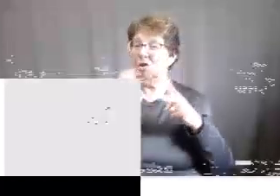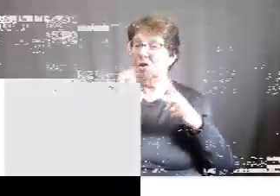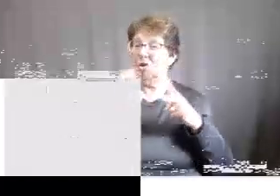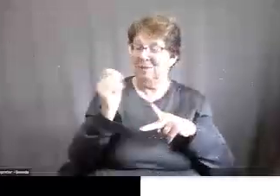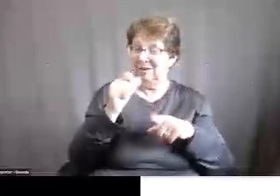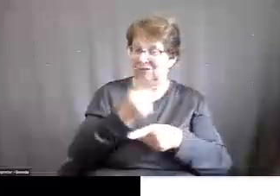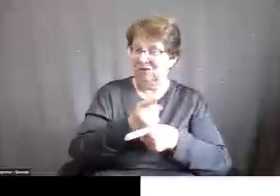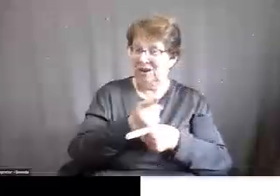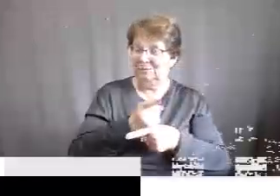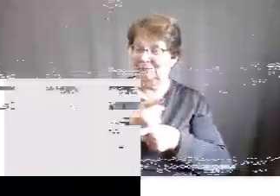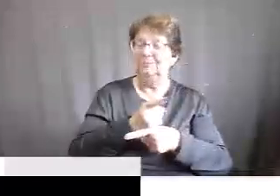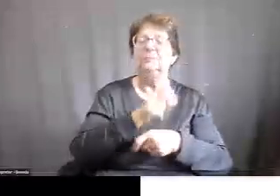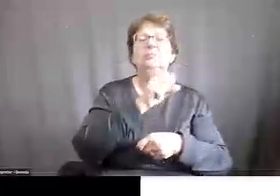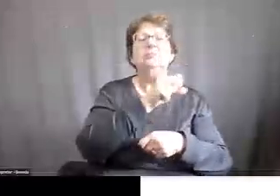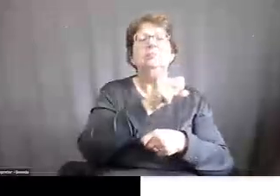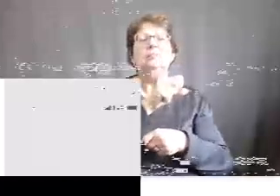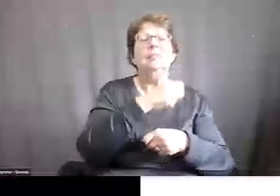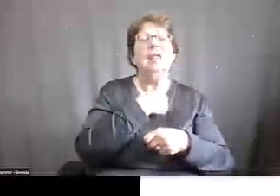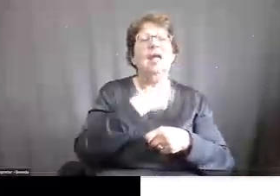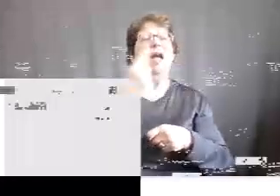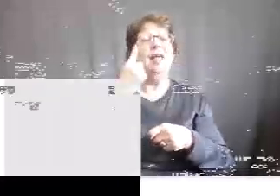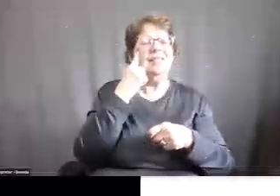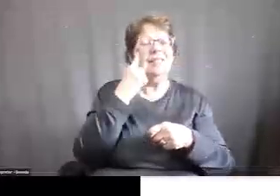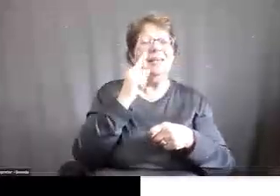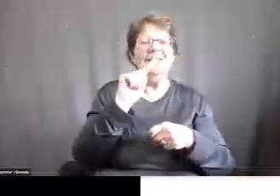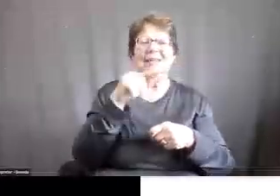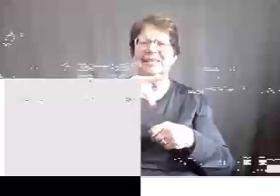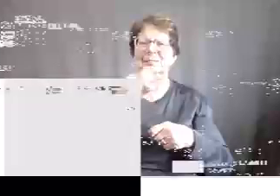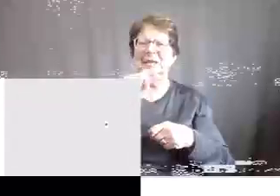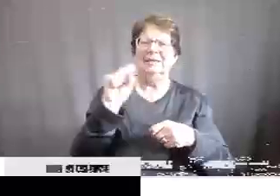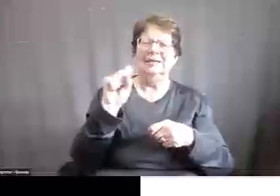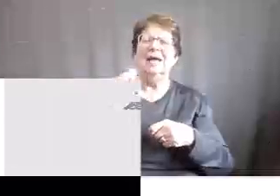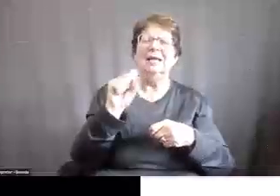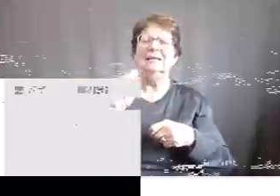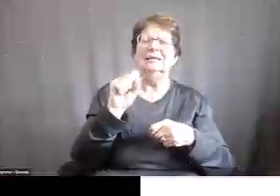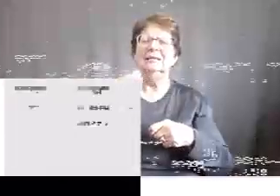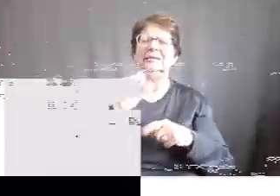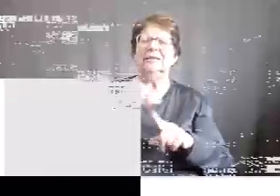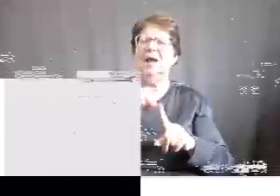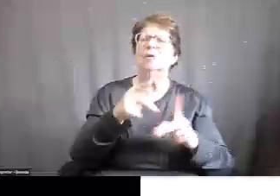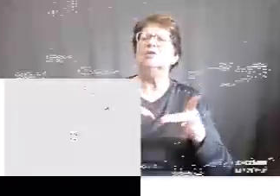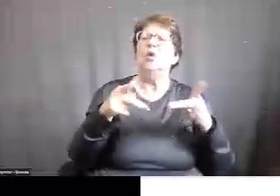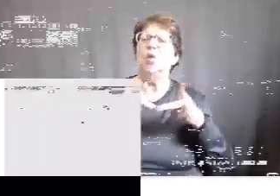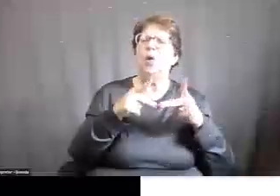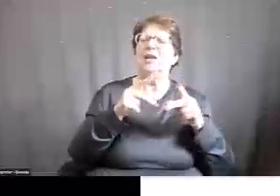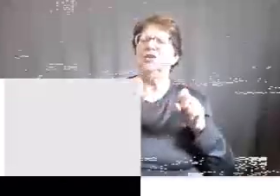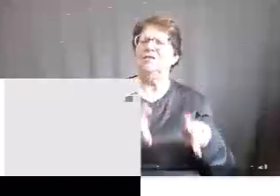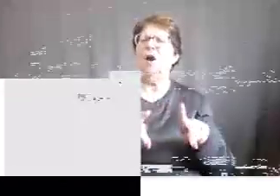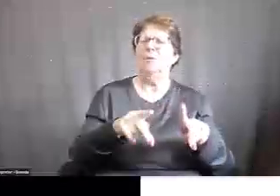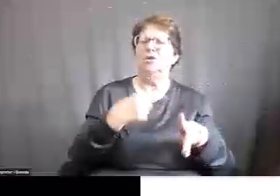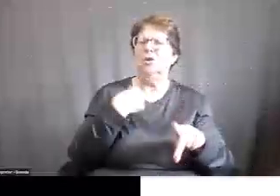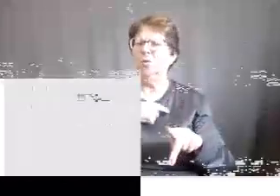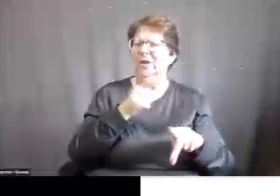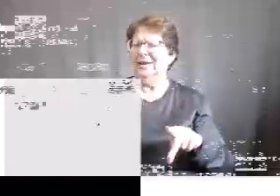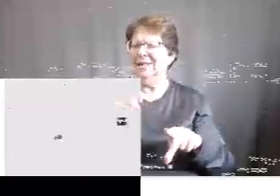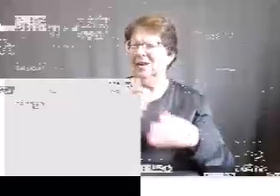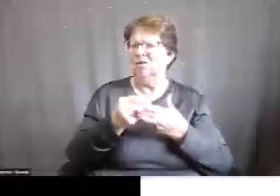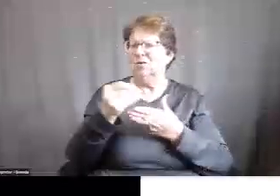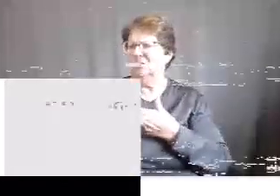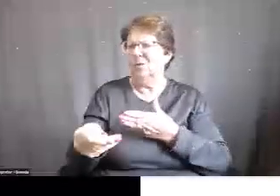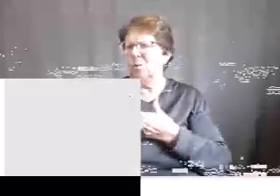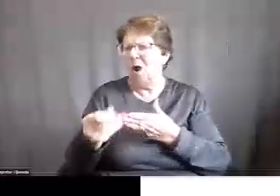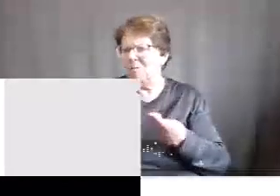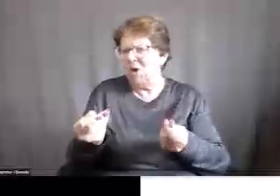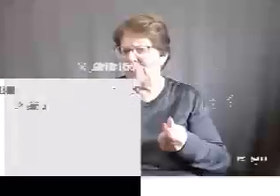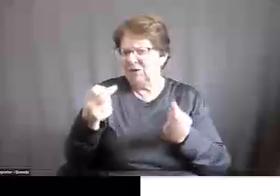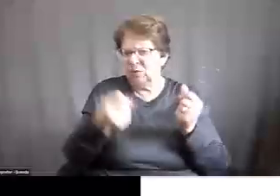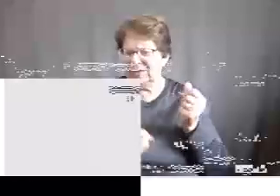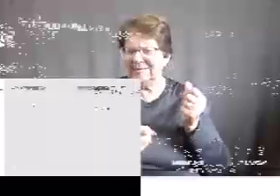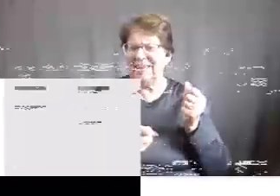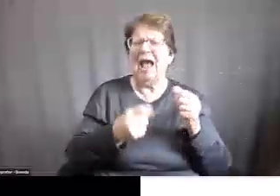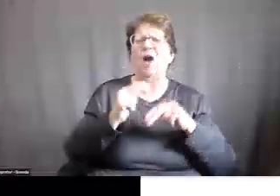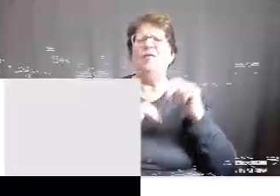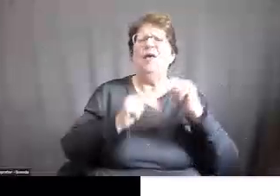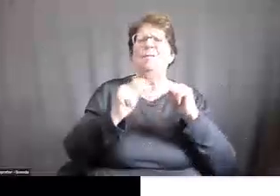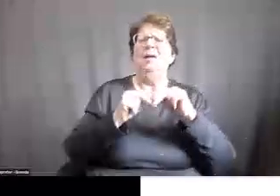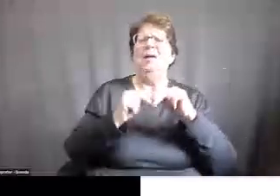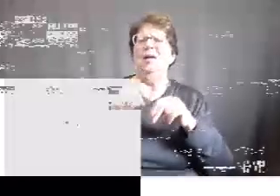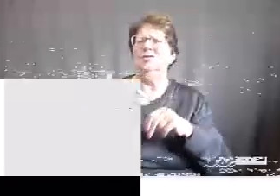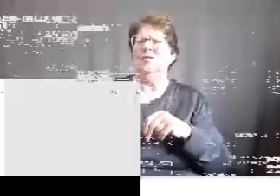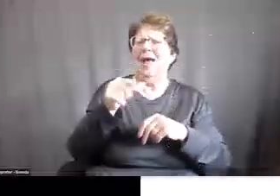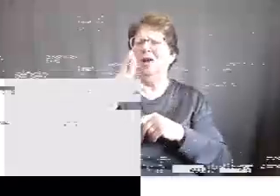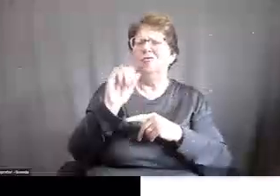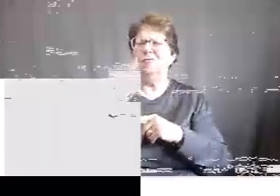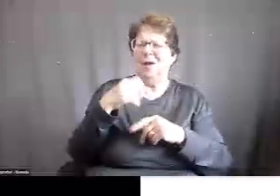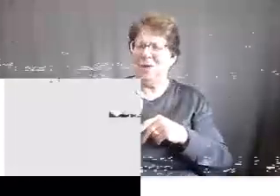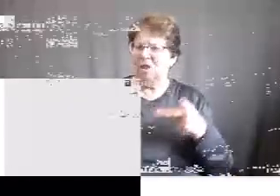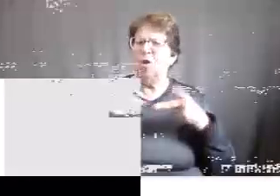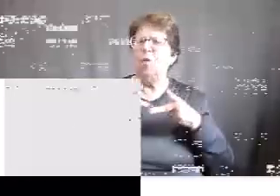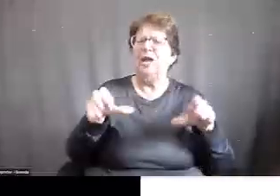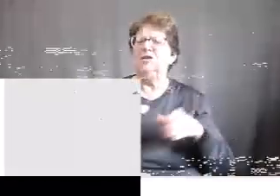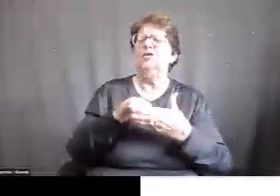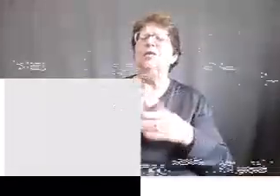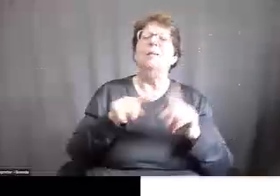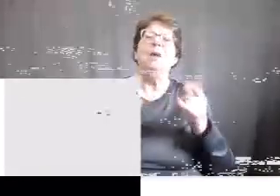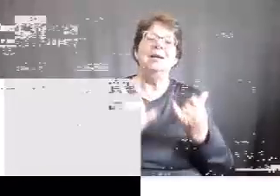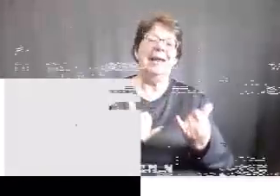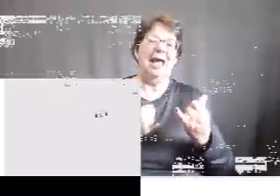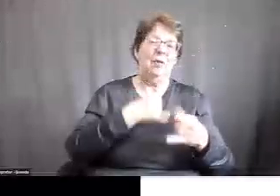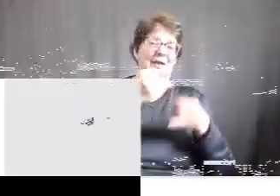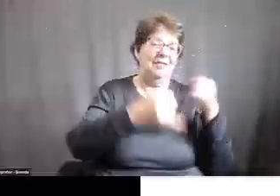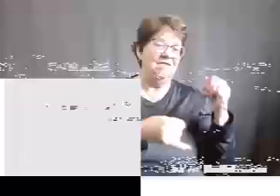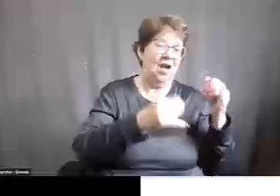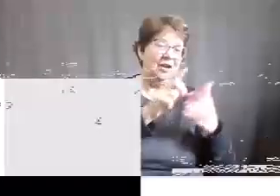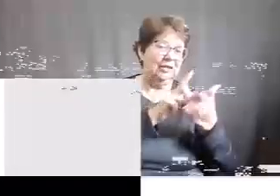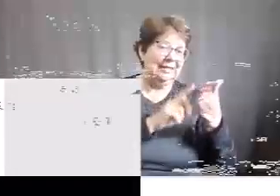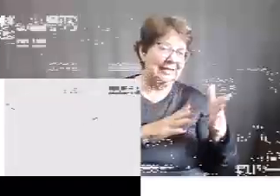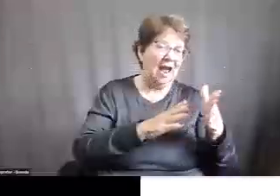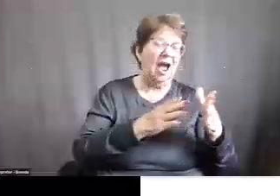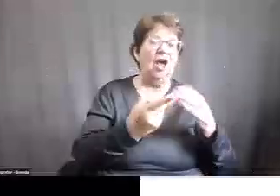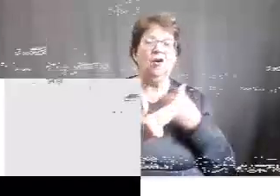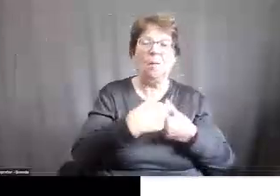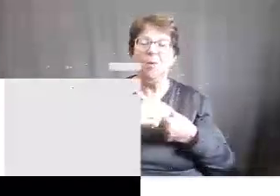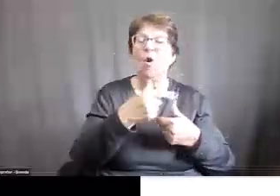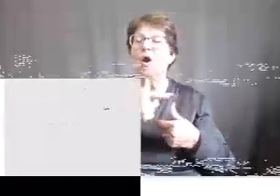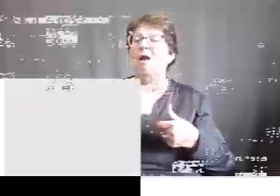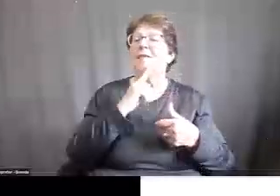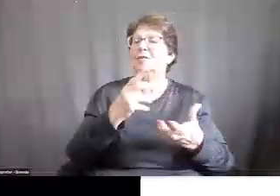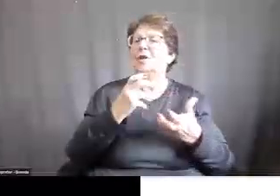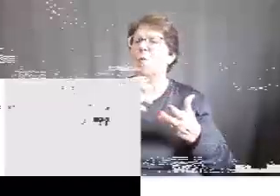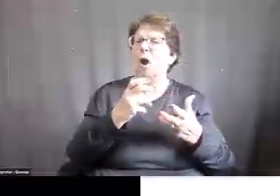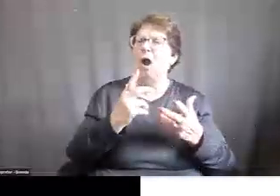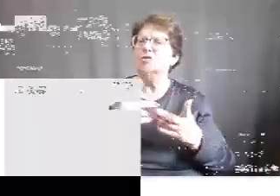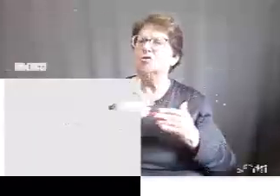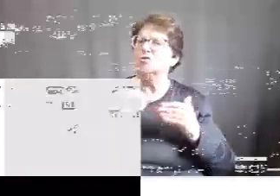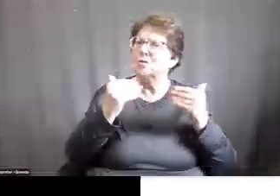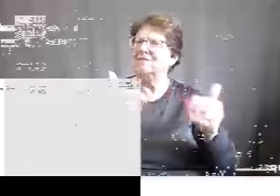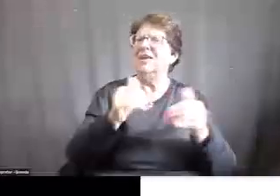Boardroom: Yeah, I think the TPSS, it was… it was a location of opportunity. We needed to acquire properties to the south, and build into that grade. We had a location to do so. But now that we have the final designer on board, and they're really looking to advance the design, they're able to put in the